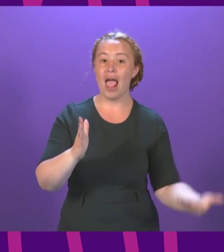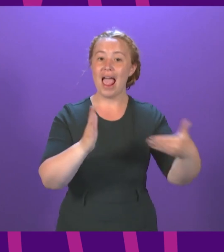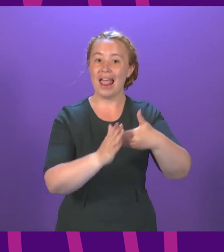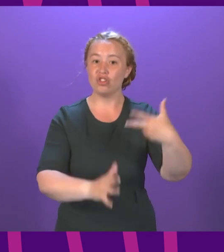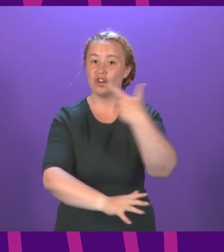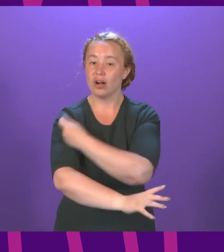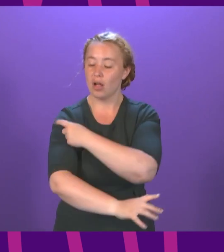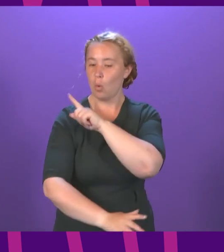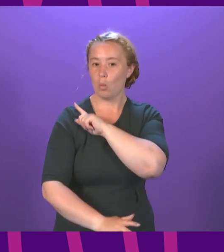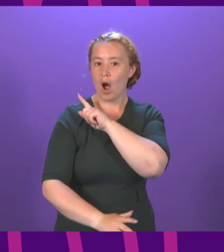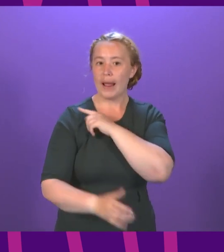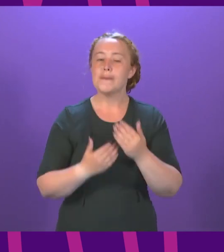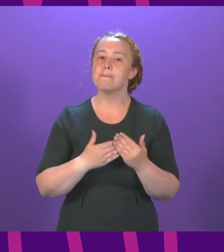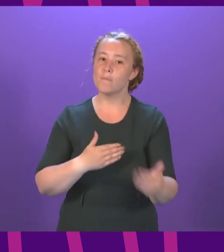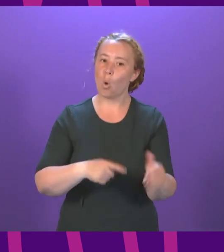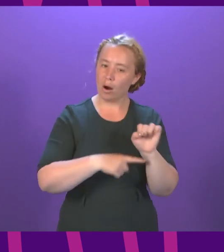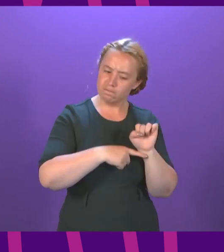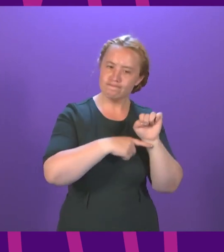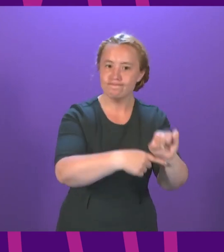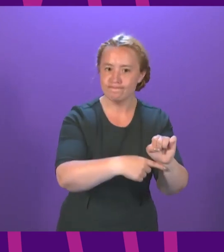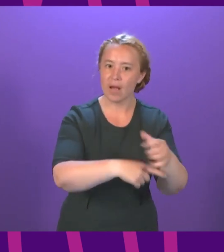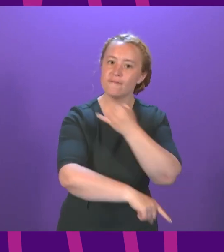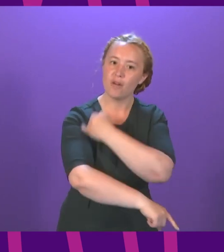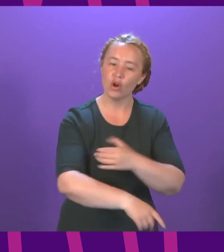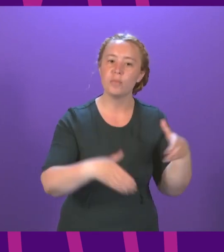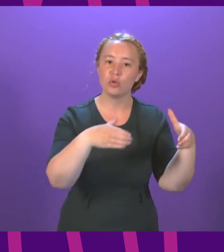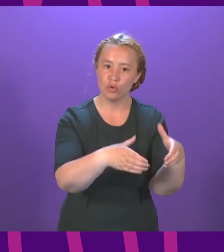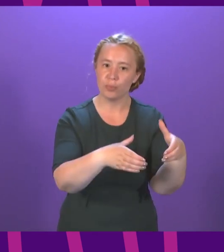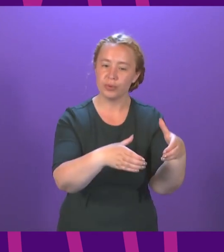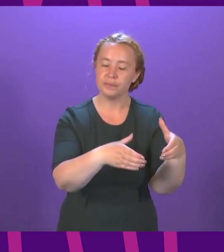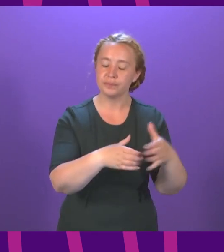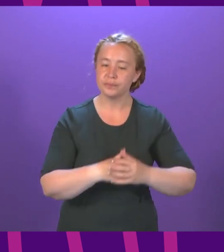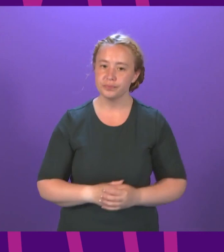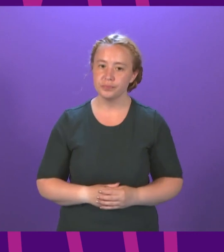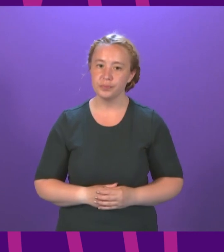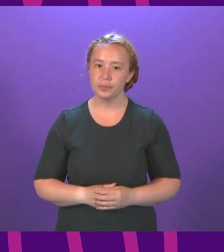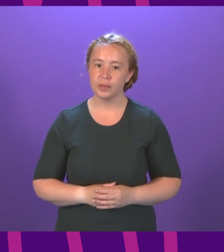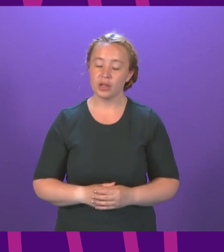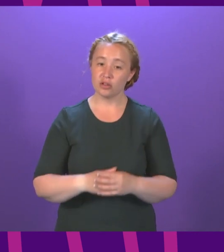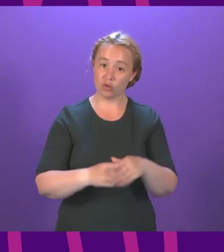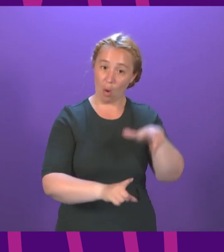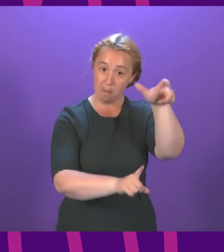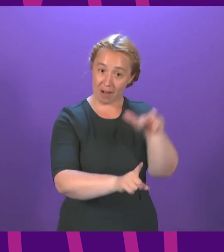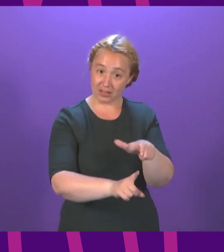protection in those who are most vulnerable. It is recommended that those who are immunosuppressed